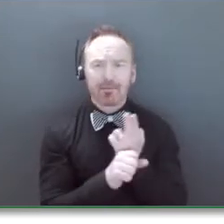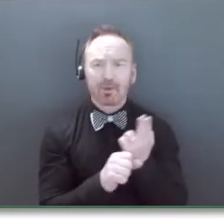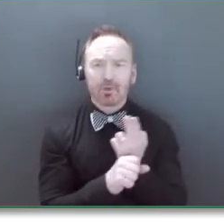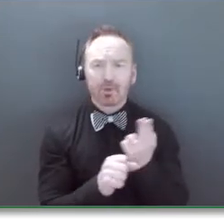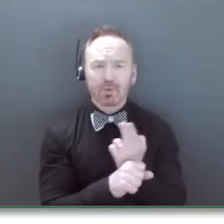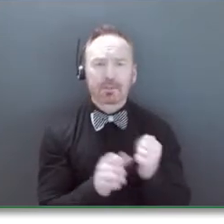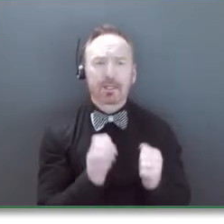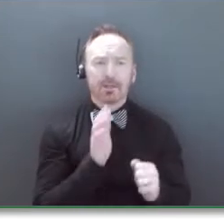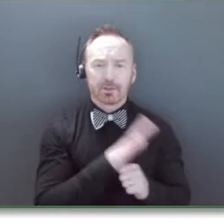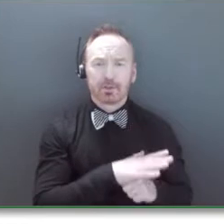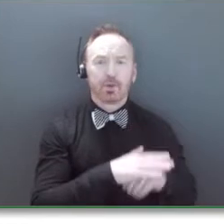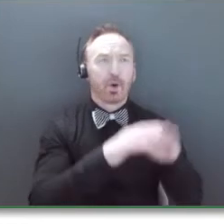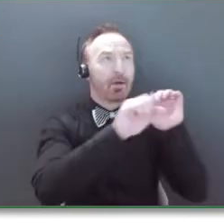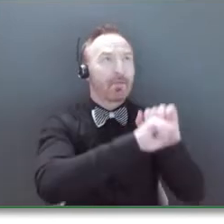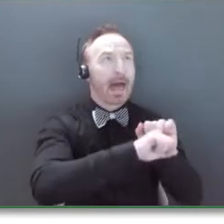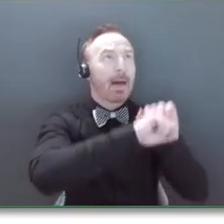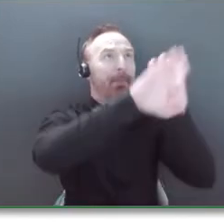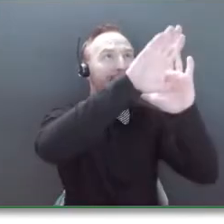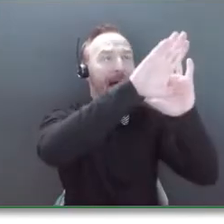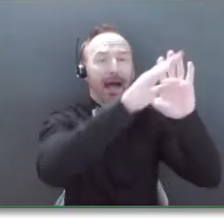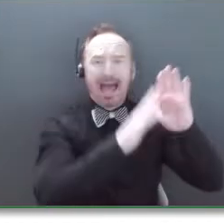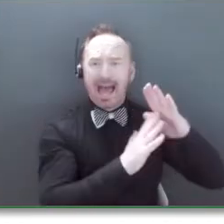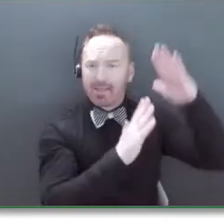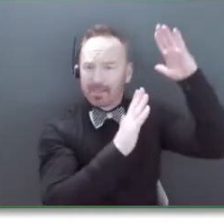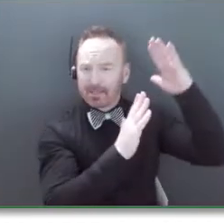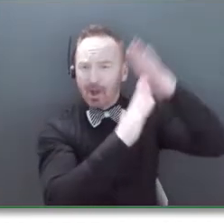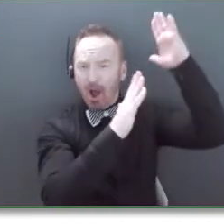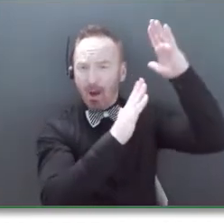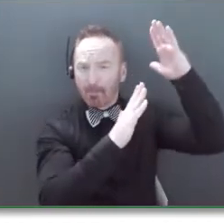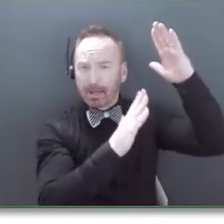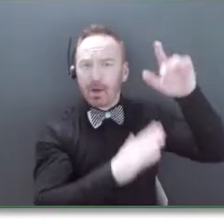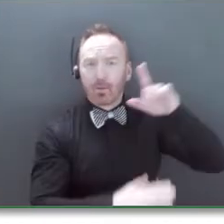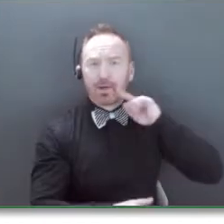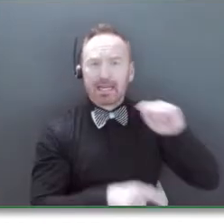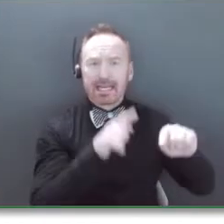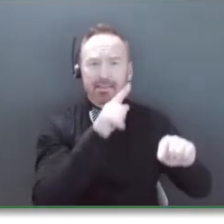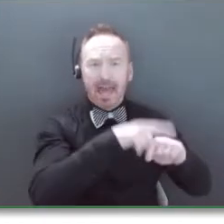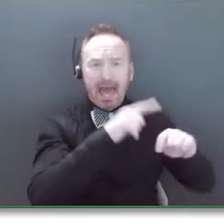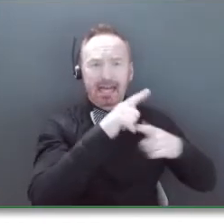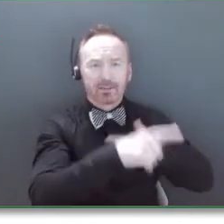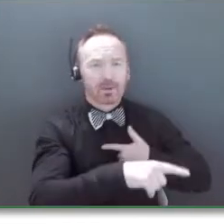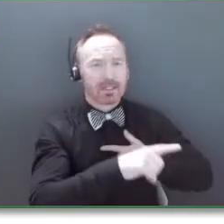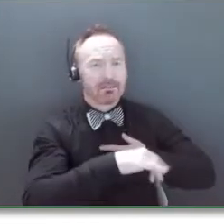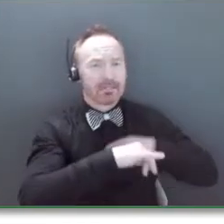Uhuru peak which is a little over 19 000 feet in elevation. So now in those